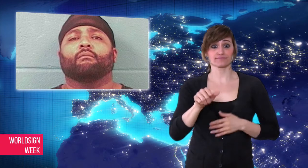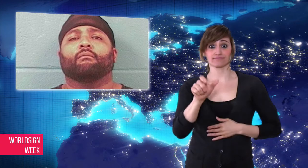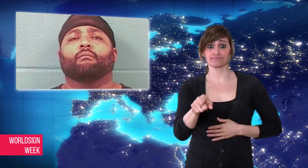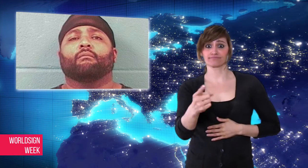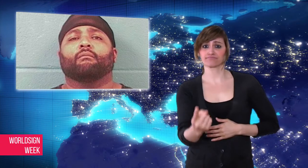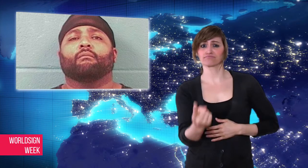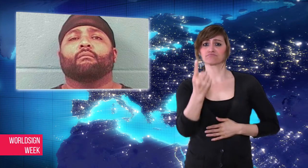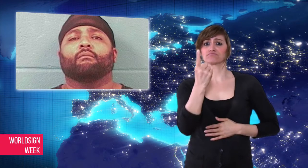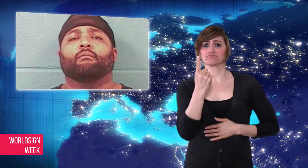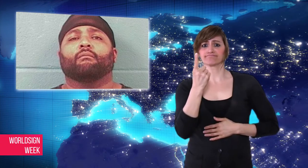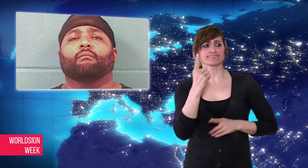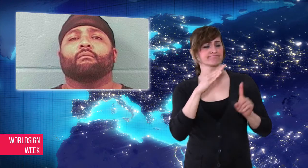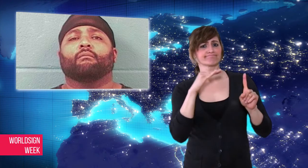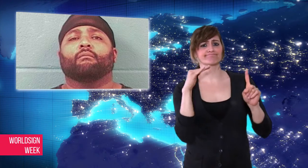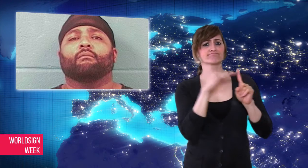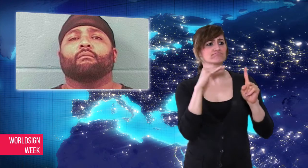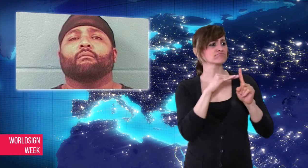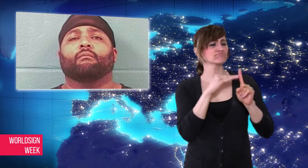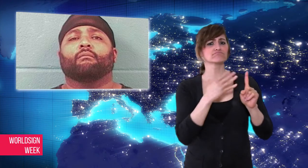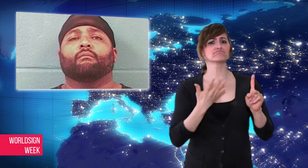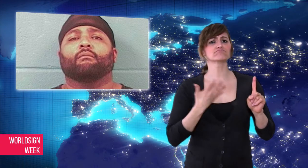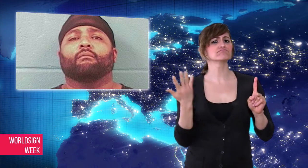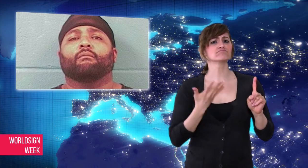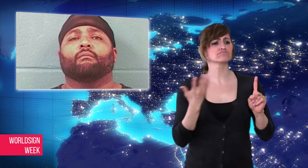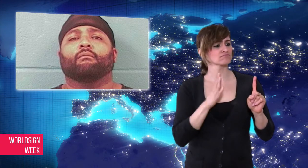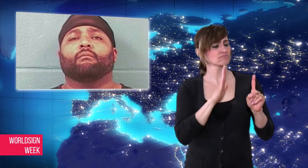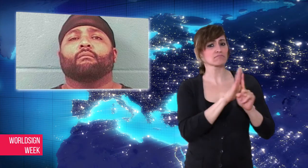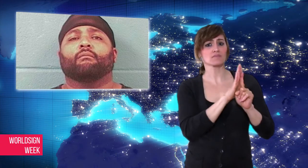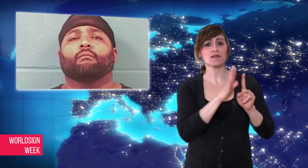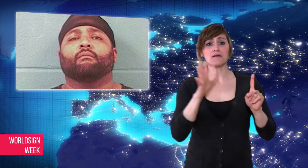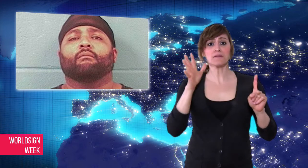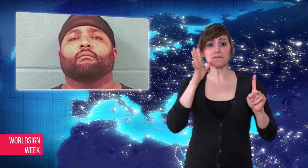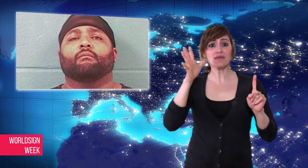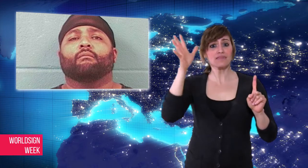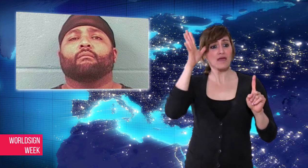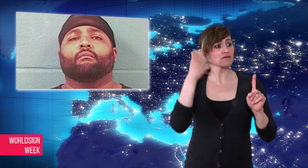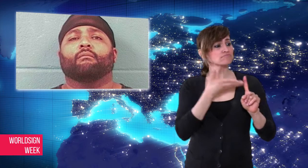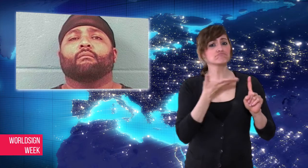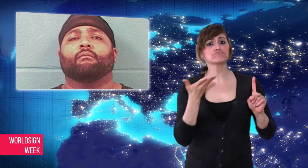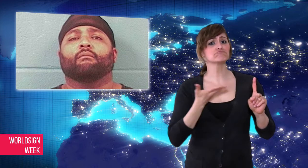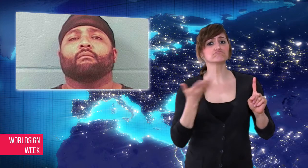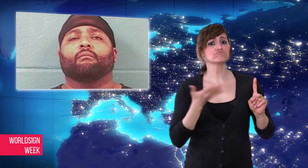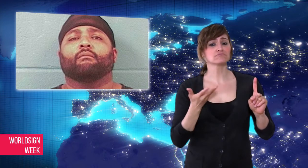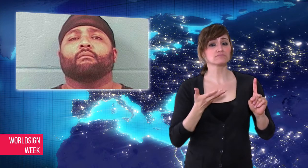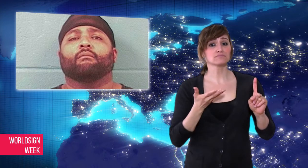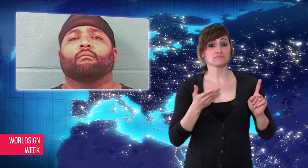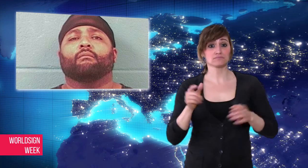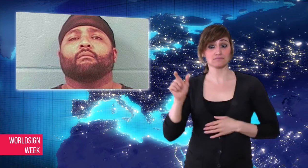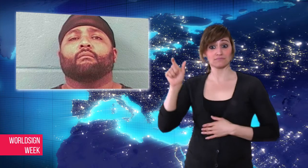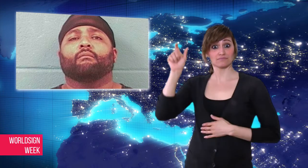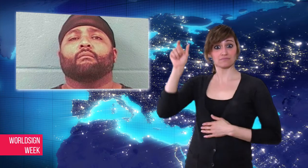opened fire in the room. As people